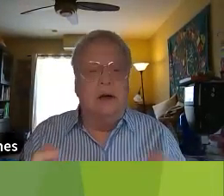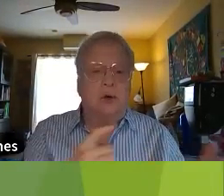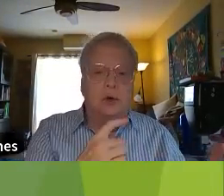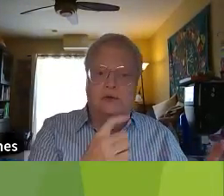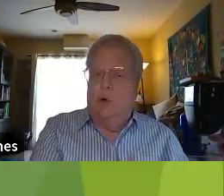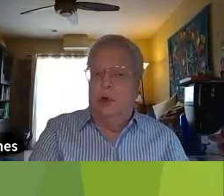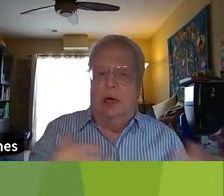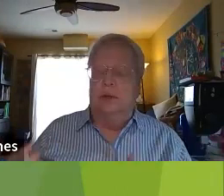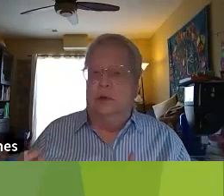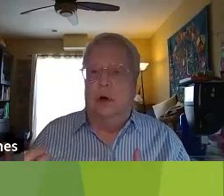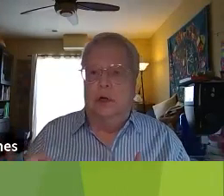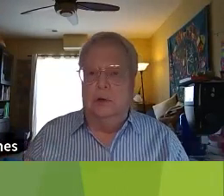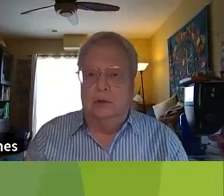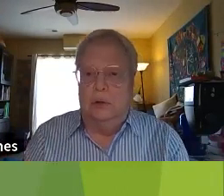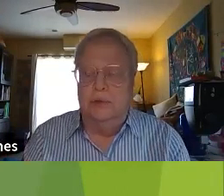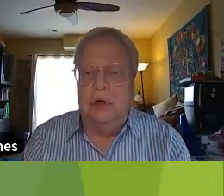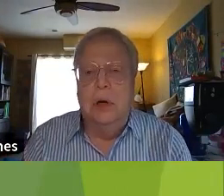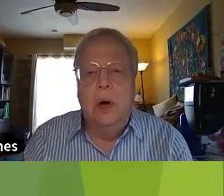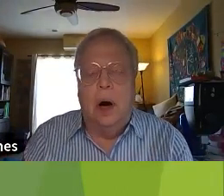And that includes foreign language and audio description.